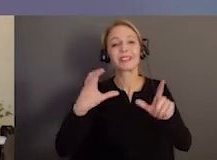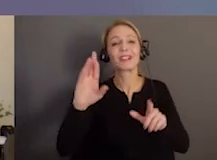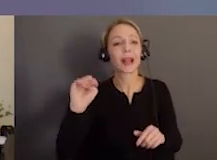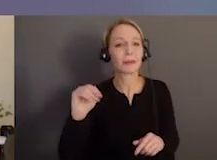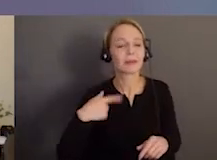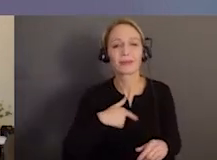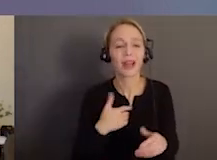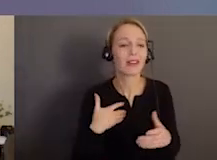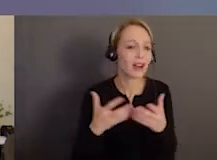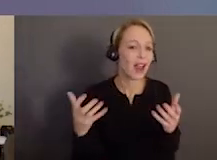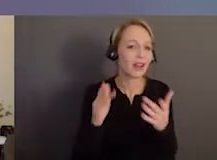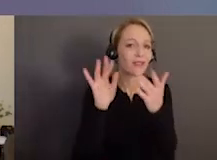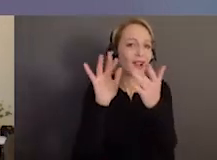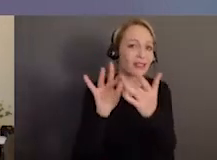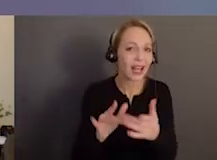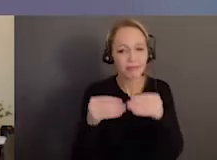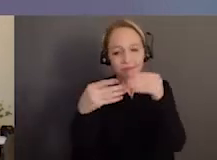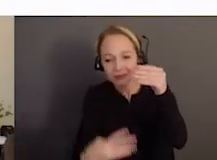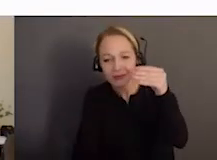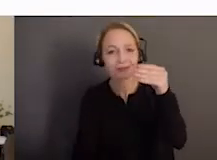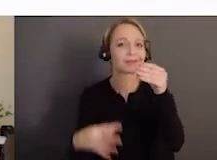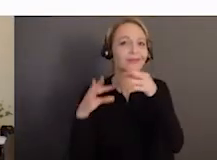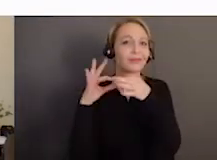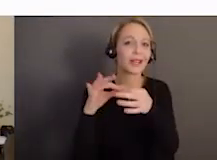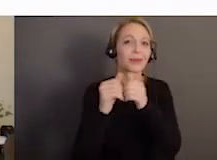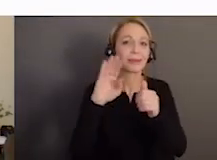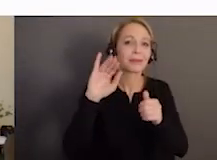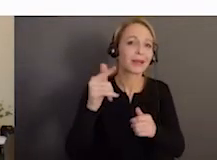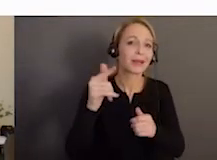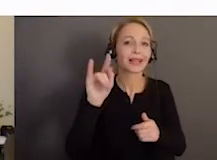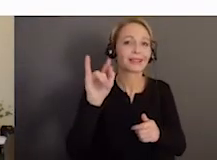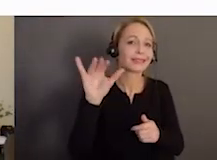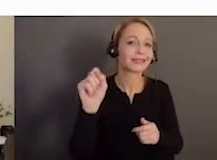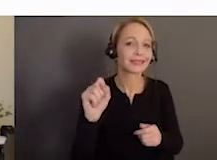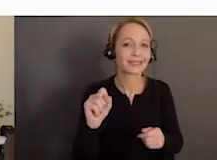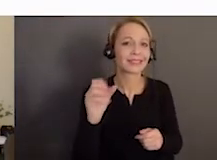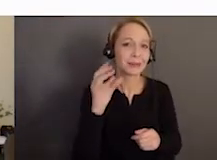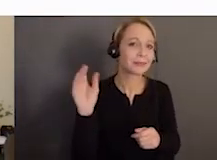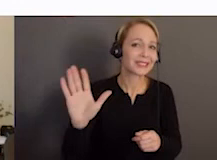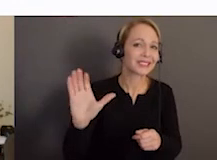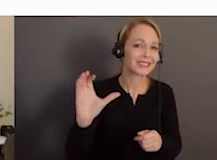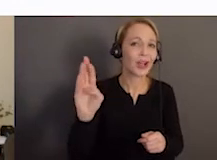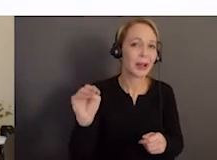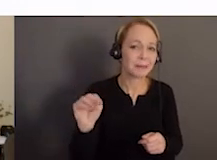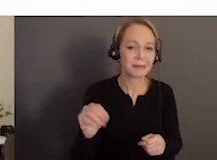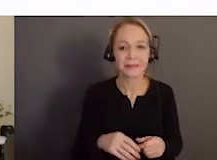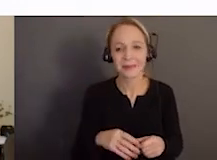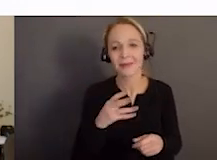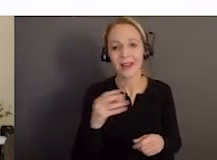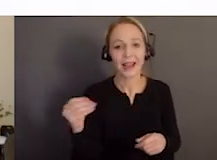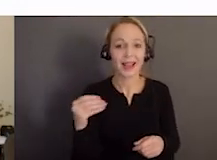WHERE WE HAVE A BUNCH OF CONTACTS IN THE BIGLYTICS CRM.